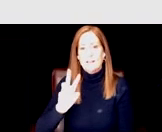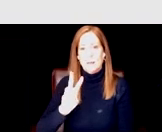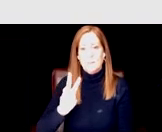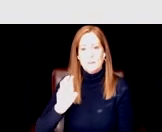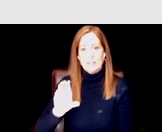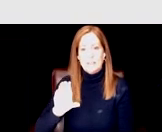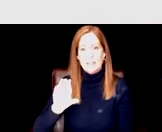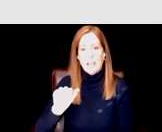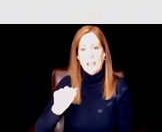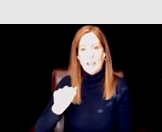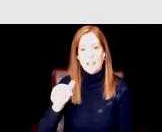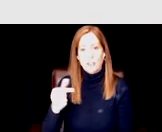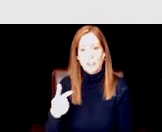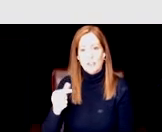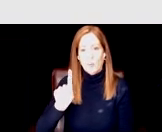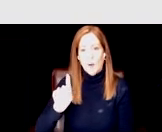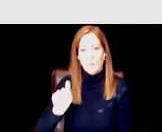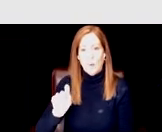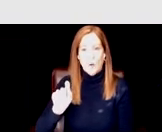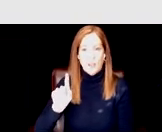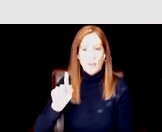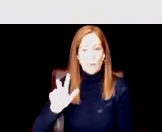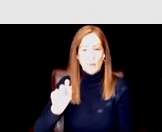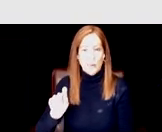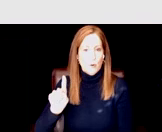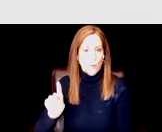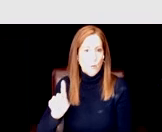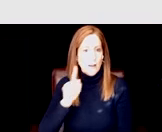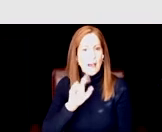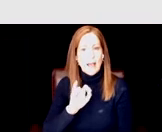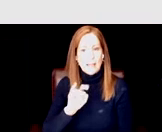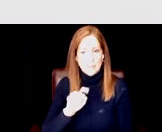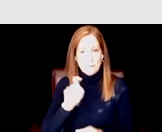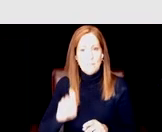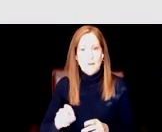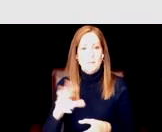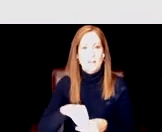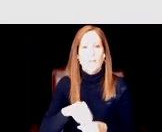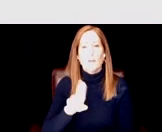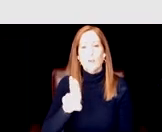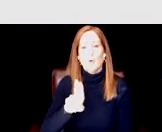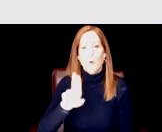and Listitem: elements must be contained in a ul or ol,